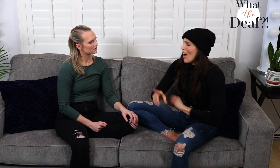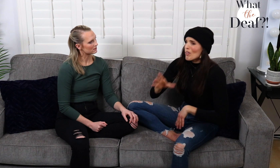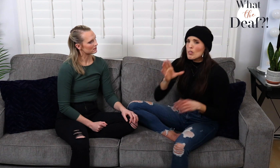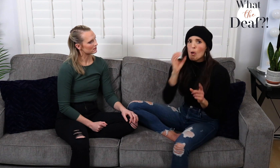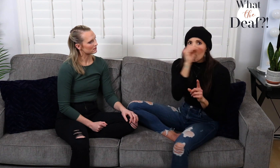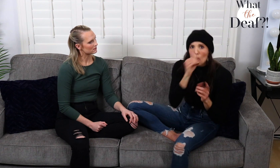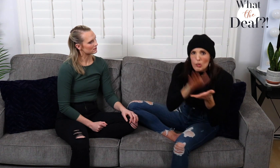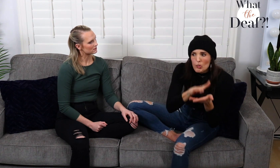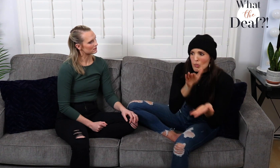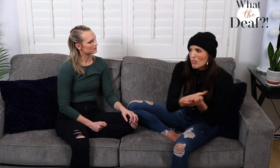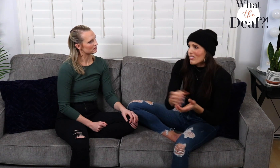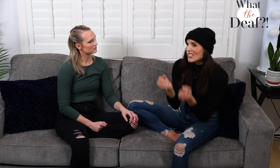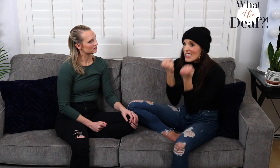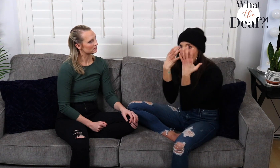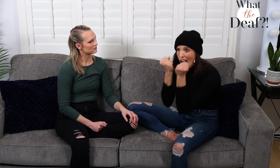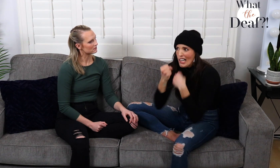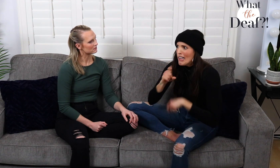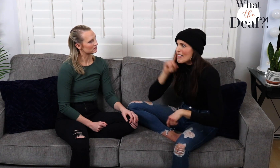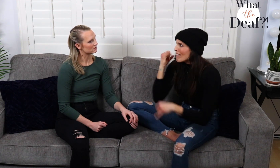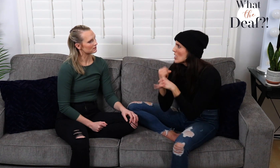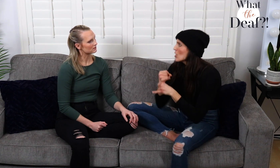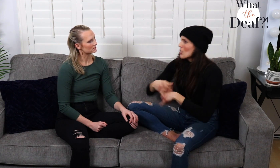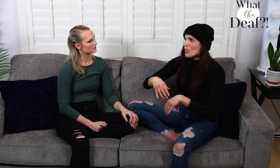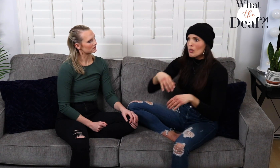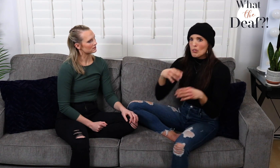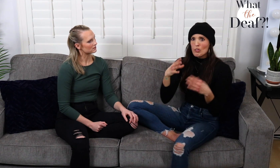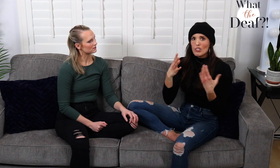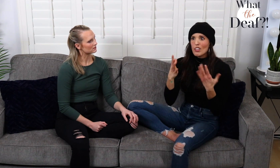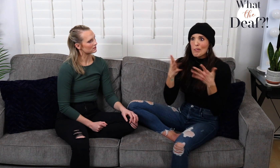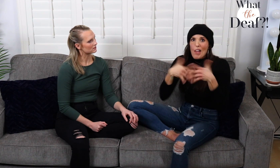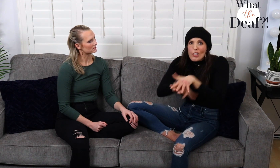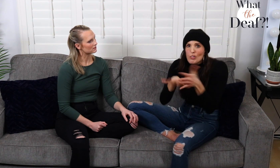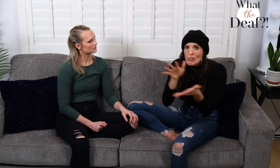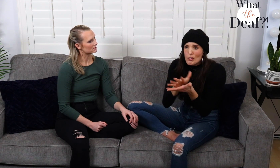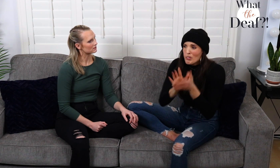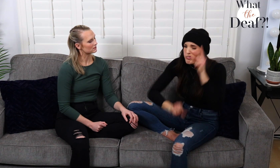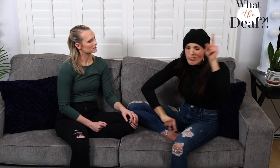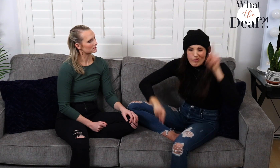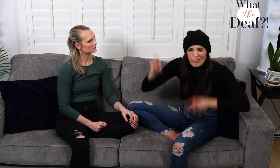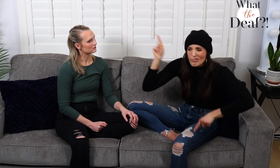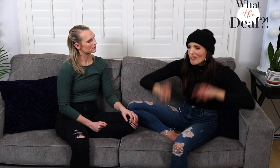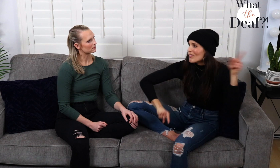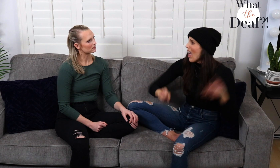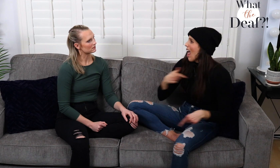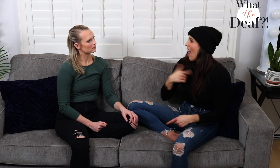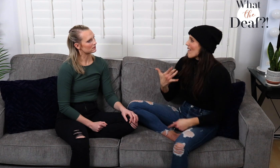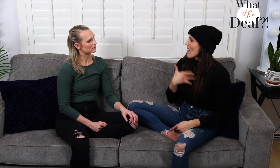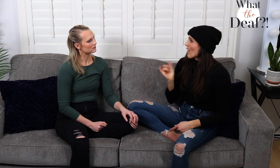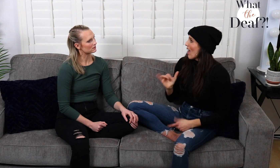backgrounds oral schools, Deaf athletes who signed, Deaf schools, mainstream schools, such a variety